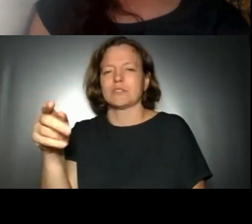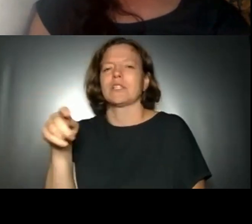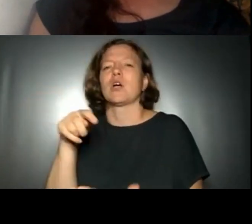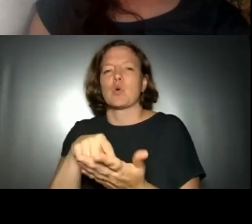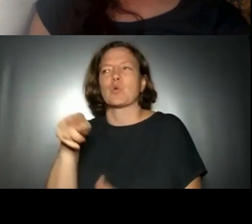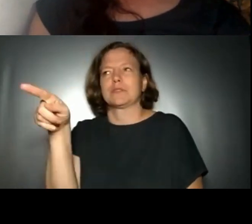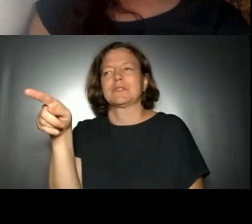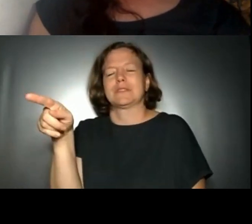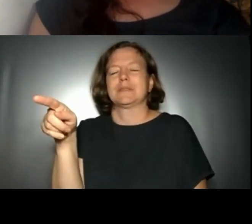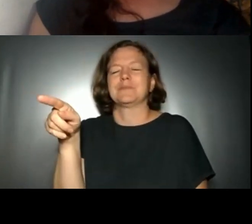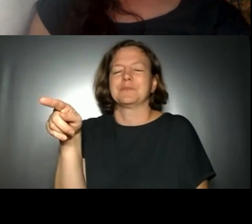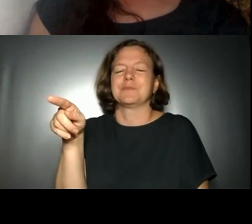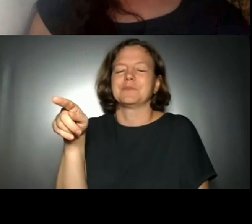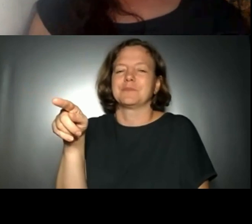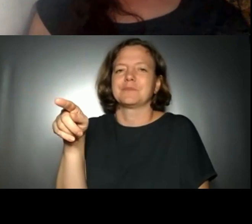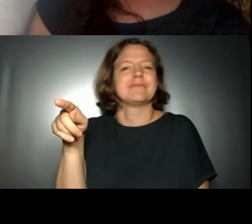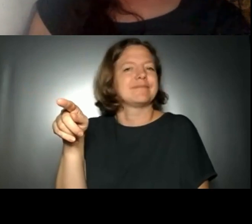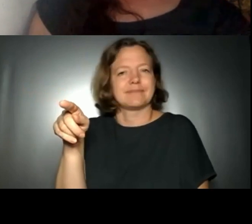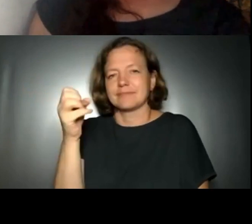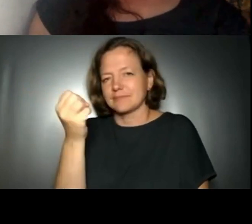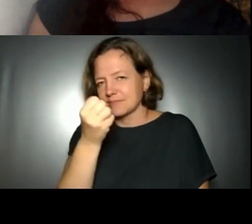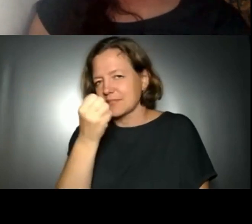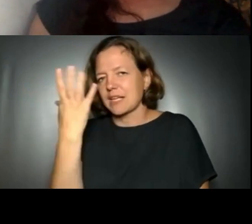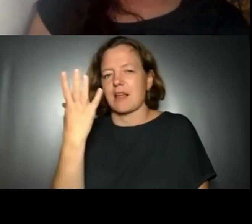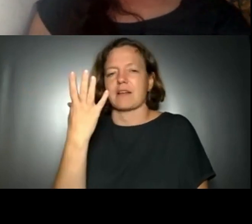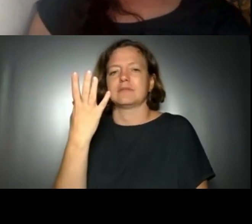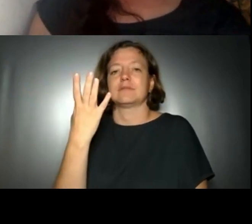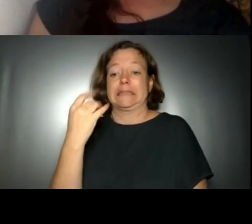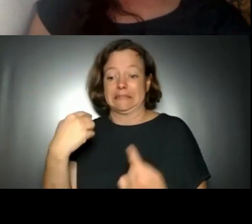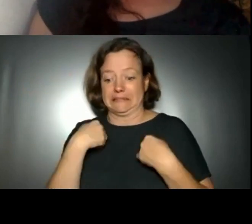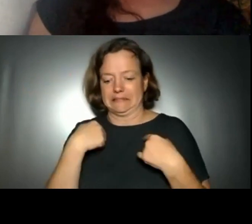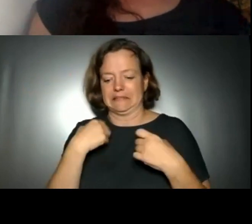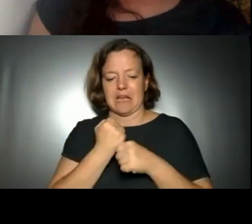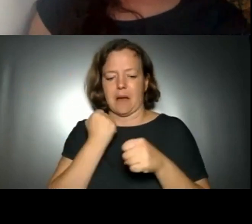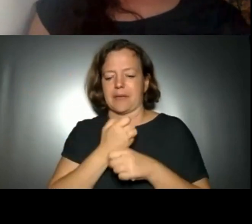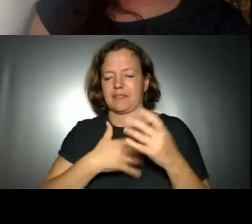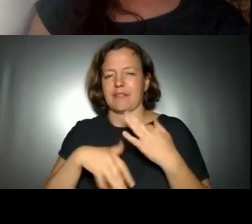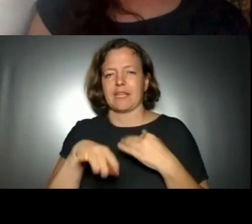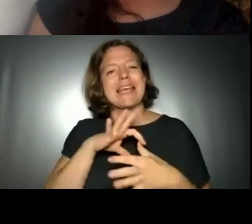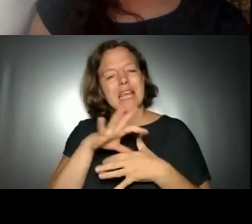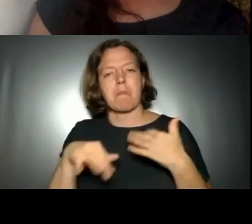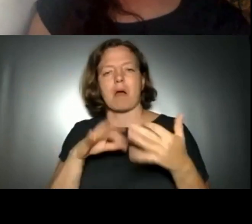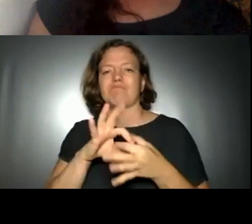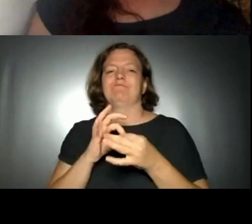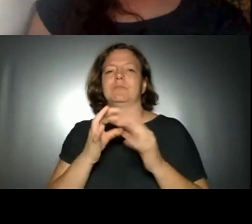that we all work in specific cultural contexts. Where even like Switzerland, for example - even though